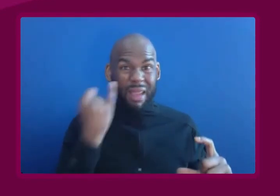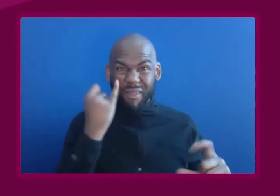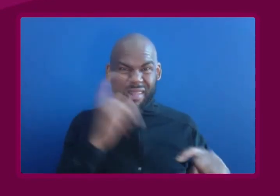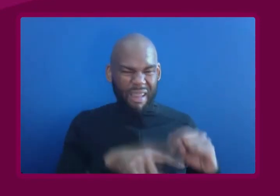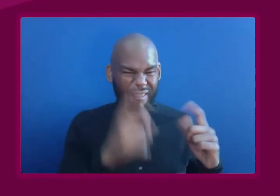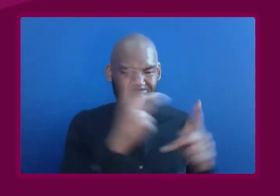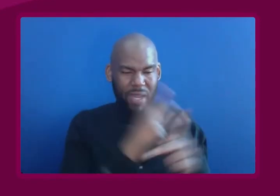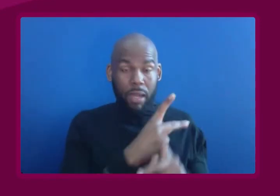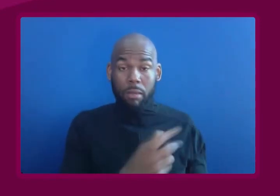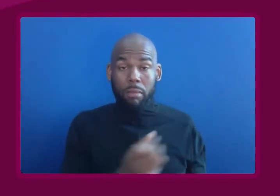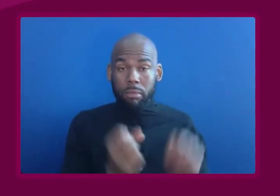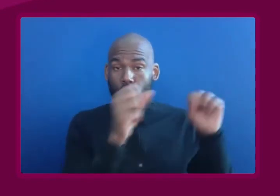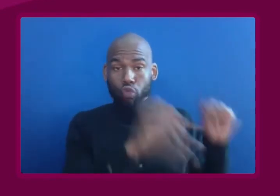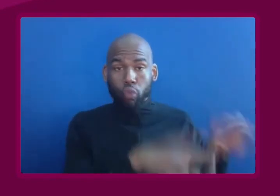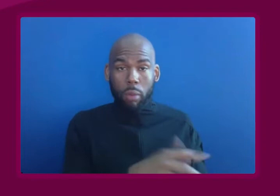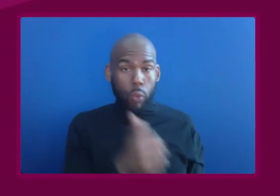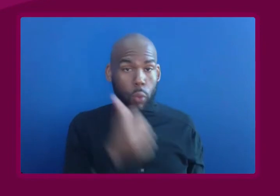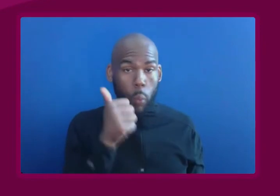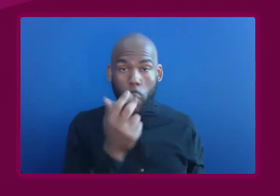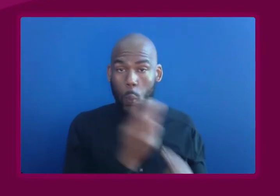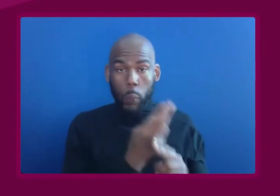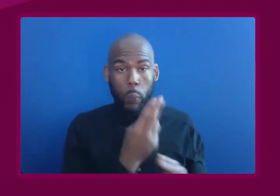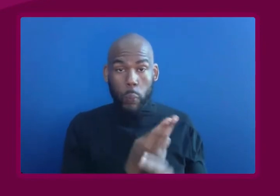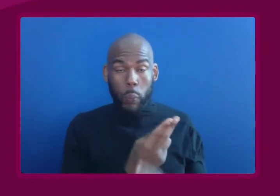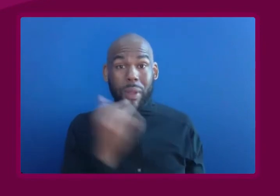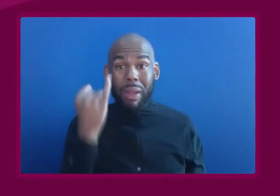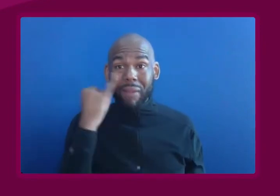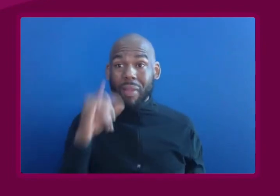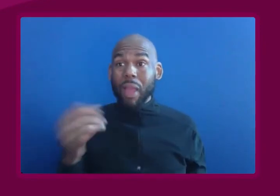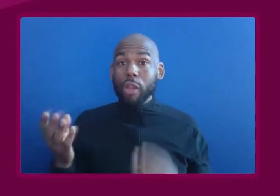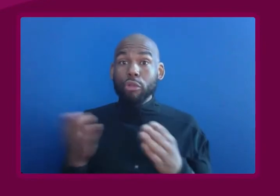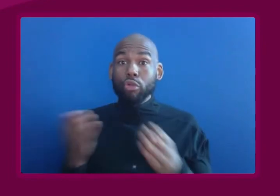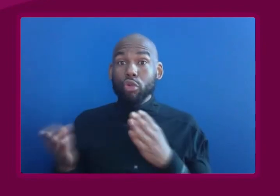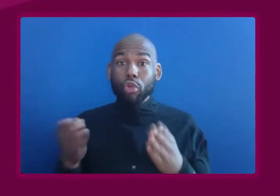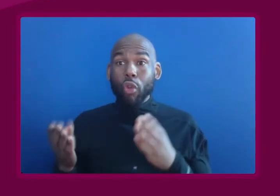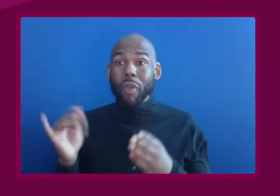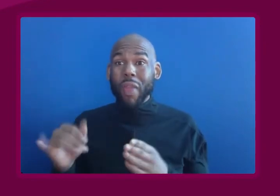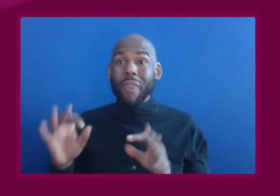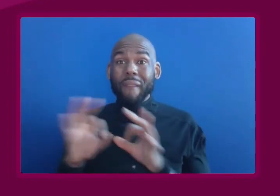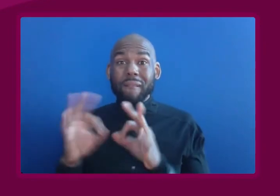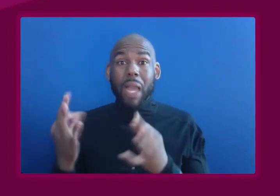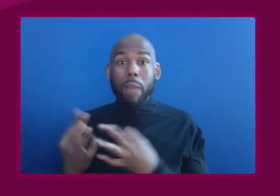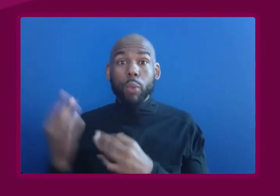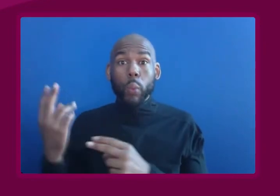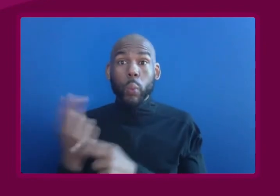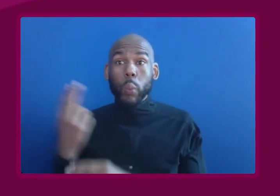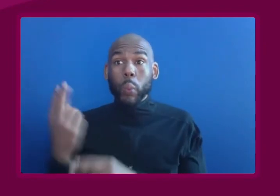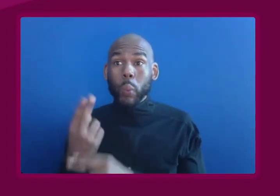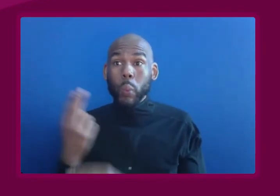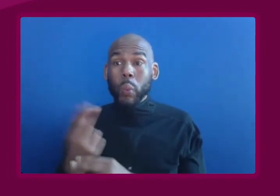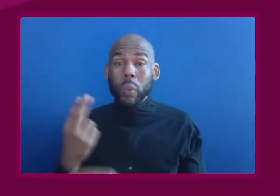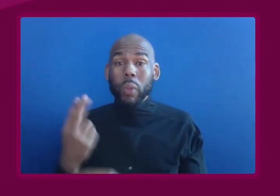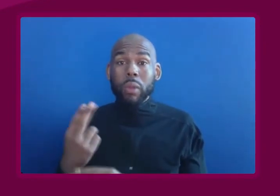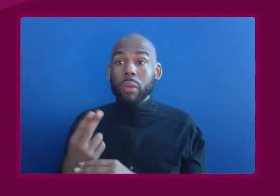And if that is a service that the family takes advantage job or uses, then the family will